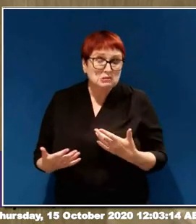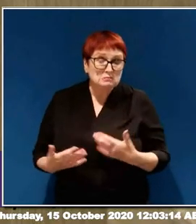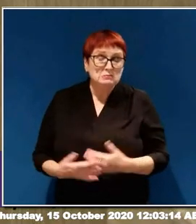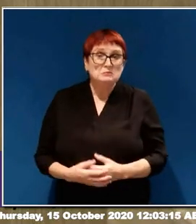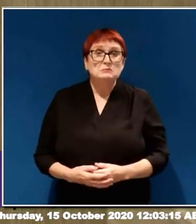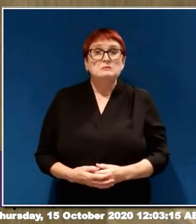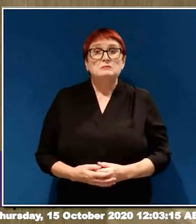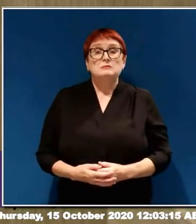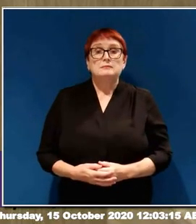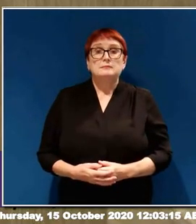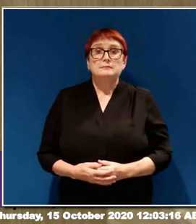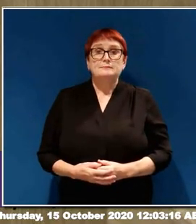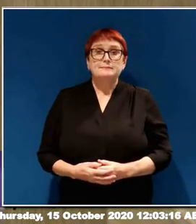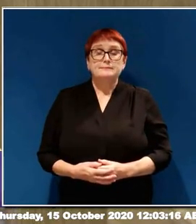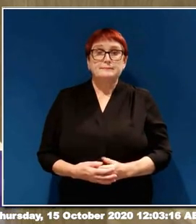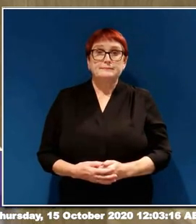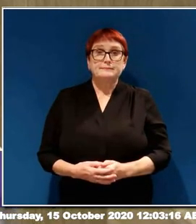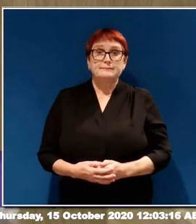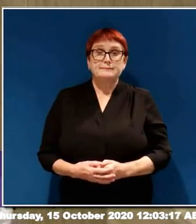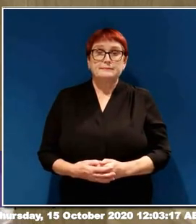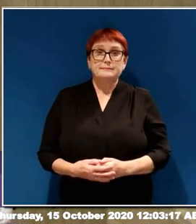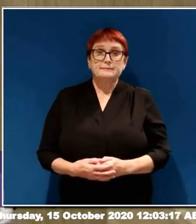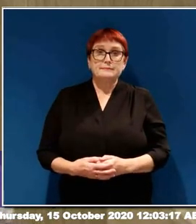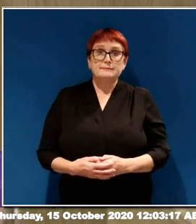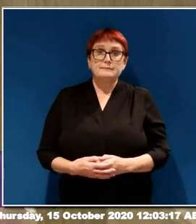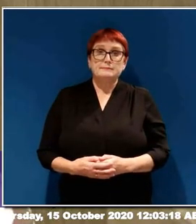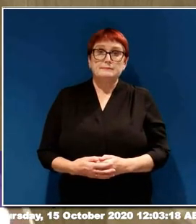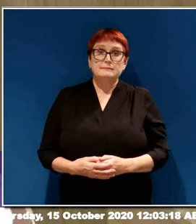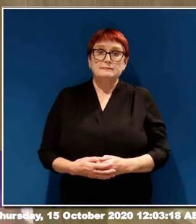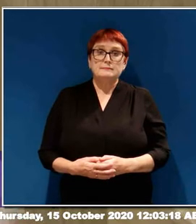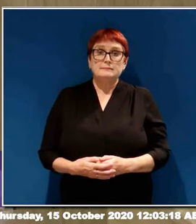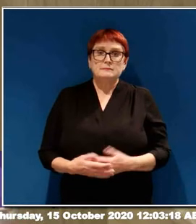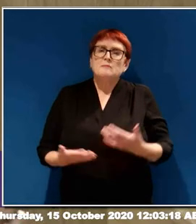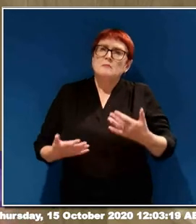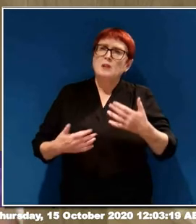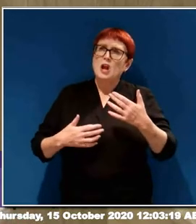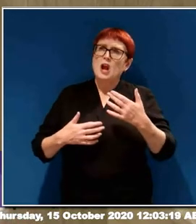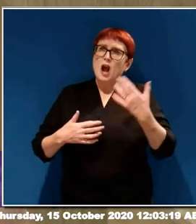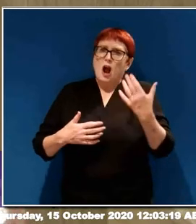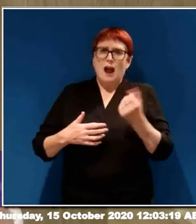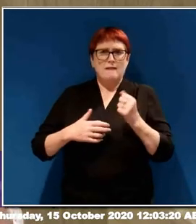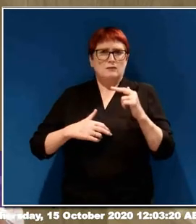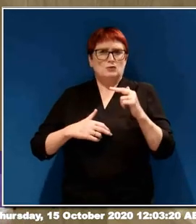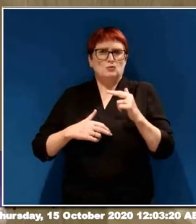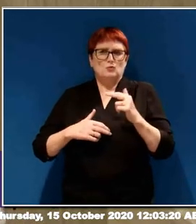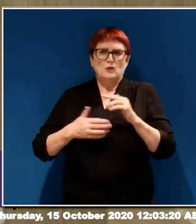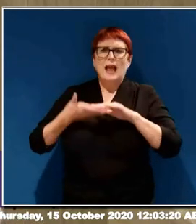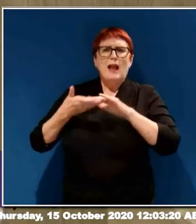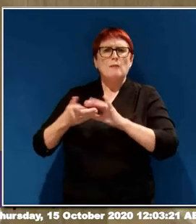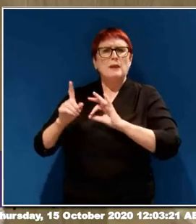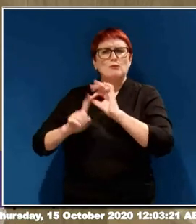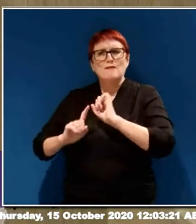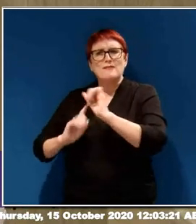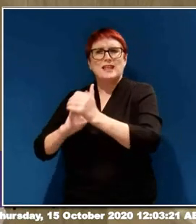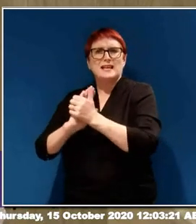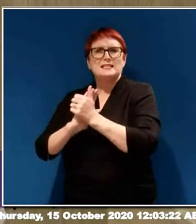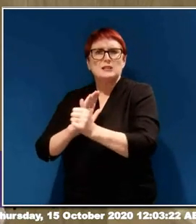building their capability to be able to do that for themselves, show them how to research stuff like that for themselves.